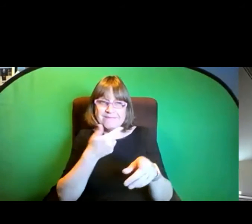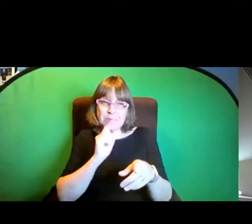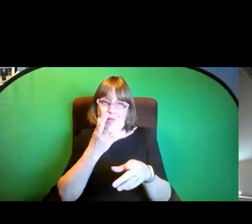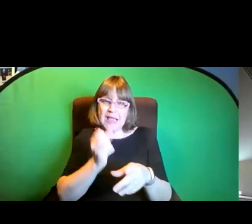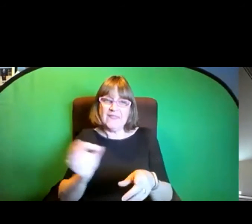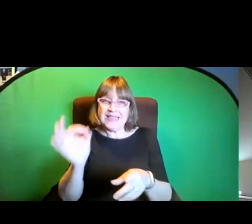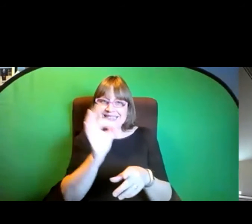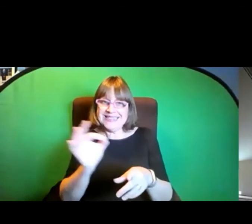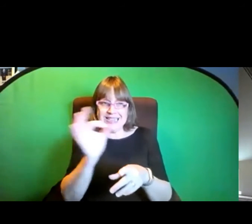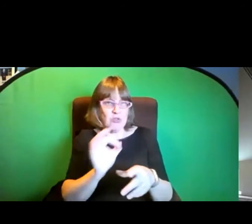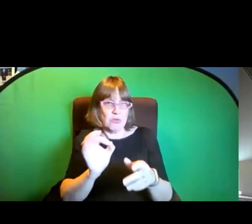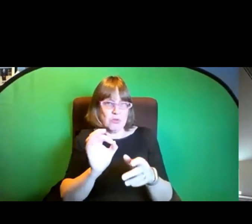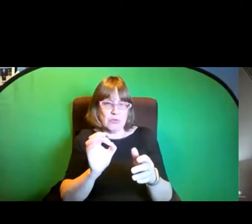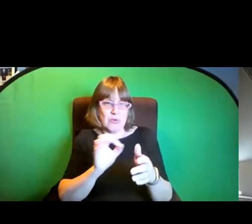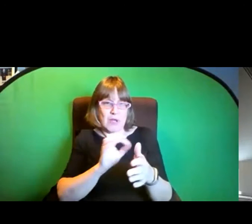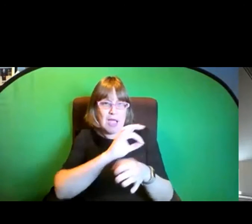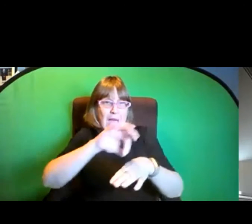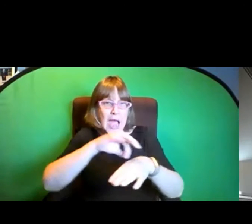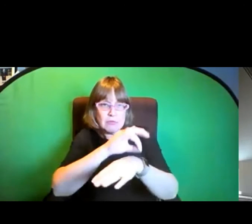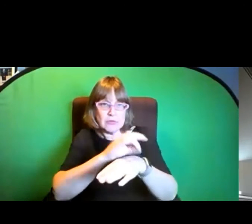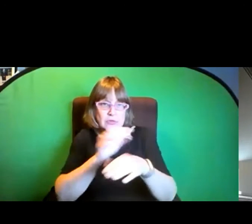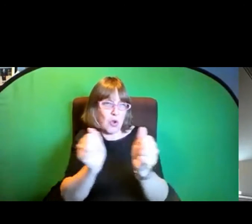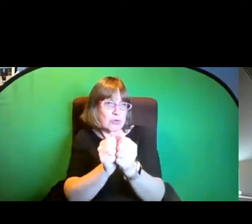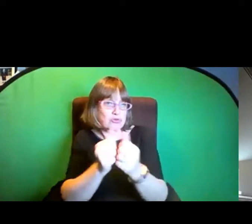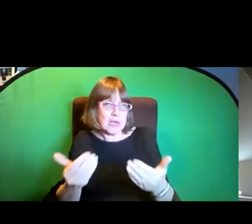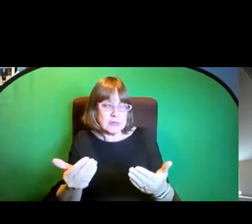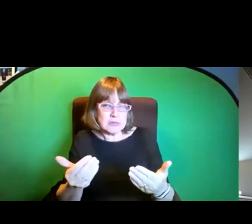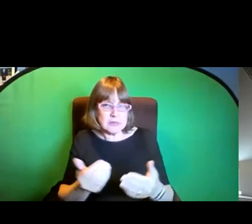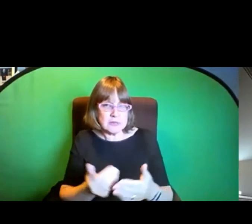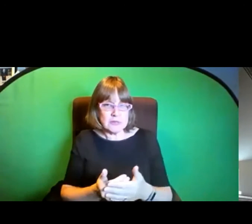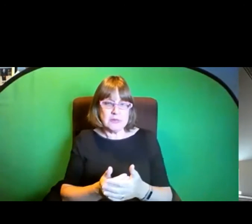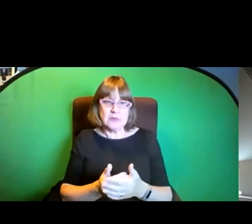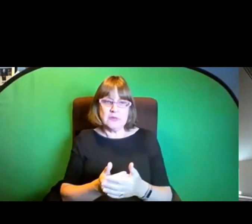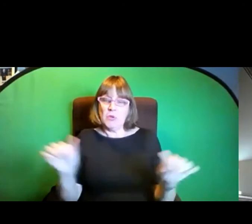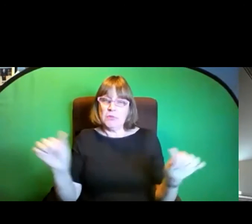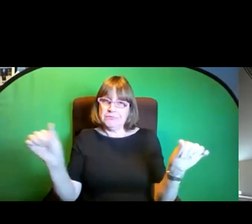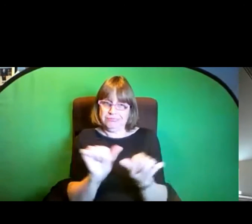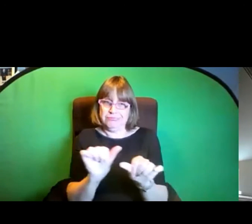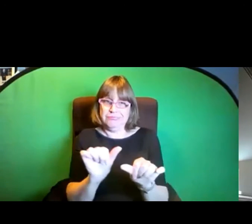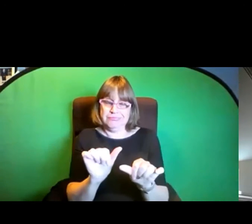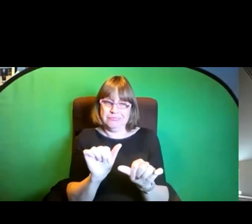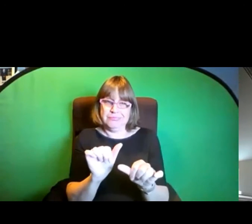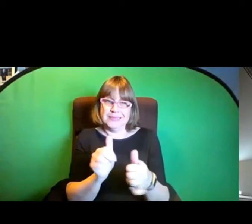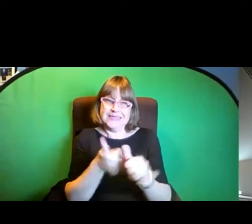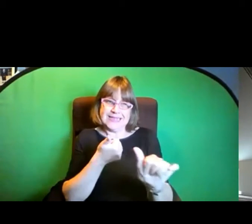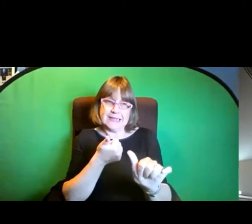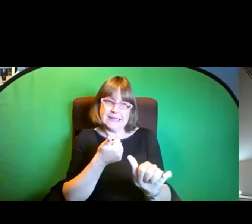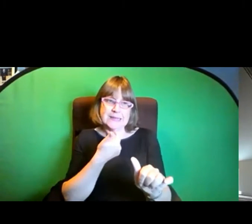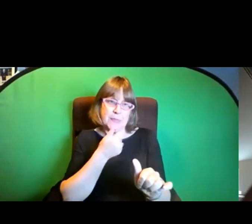security, limited skills development potential, we just can't stick with that assumption they